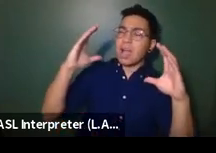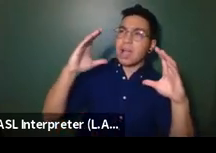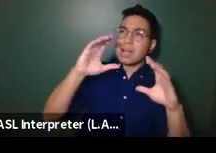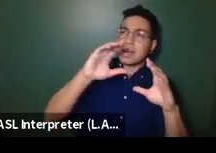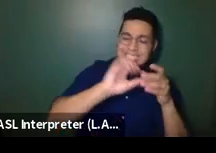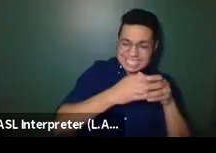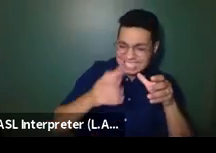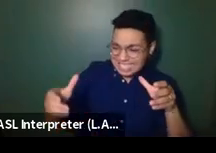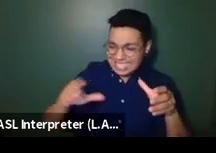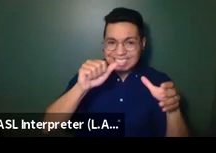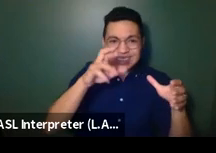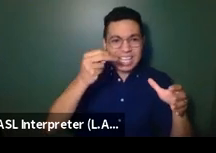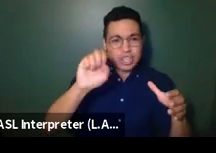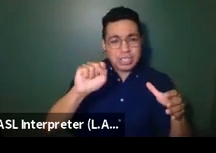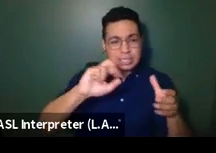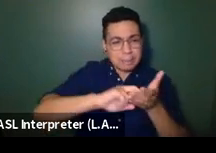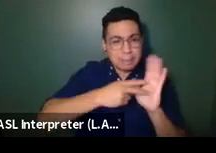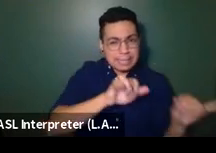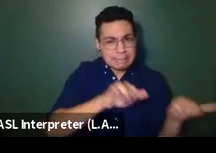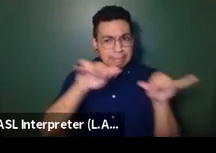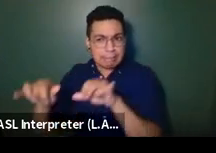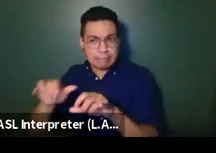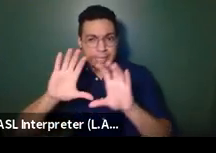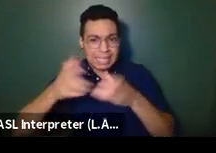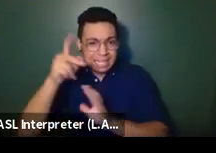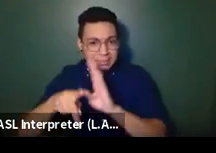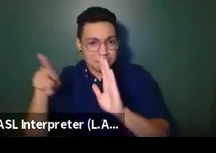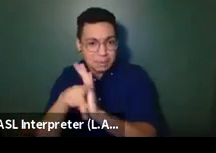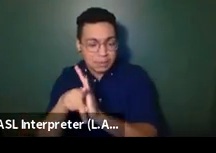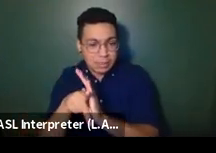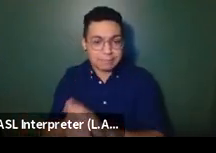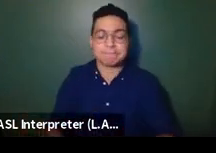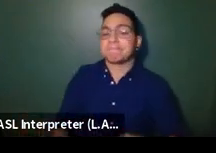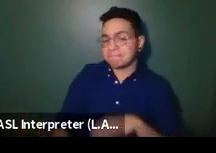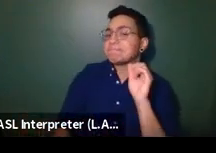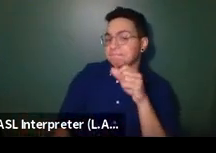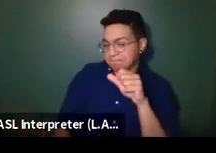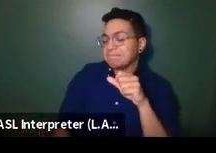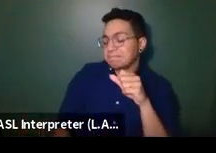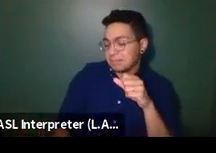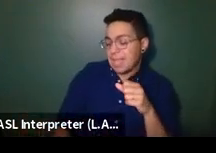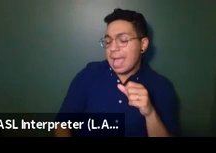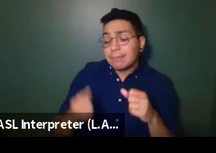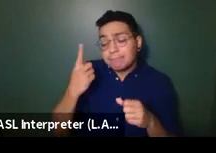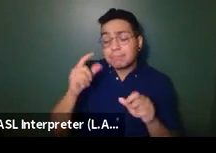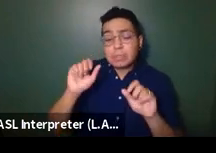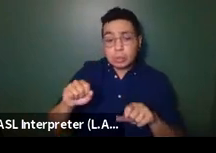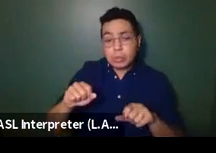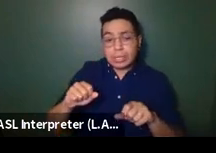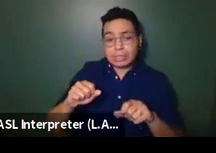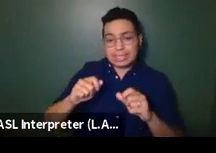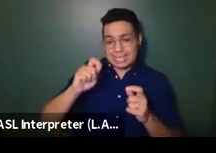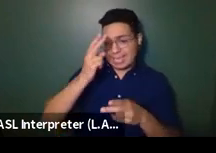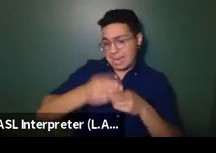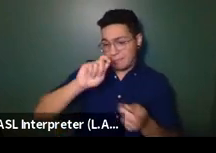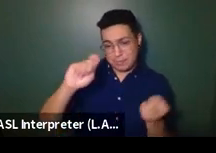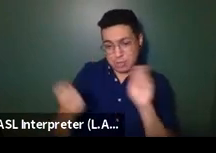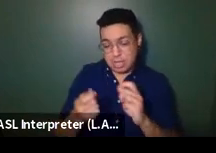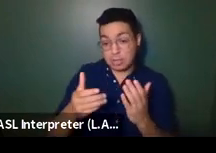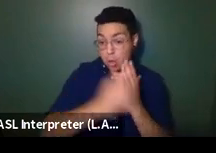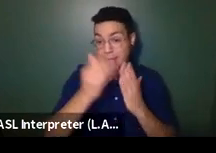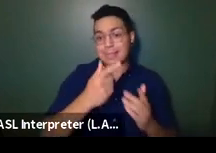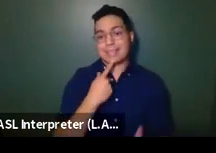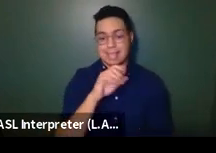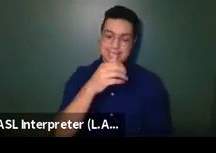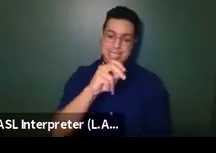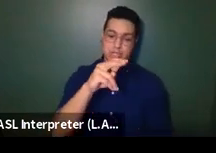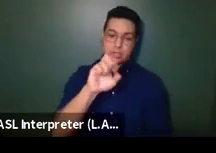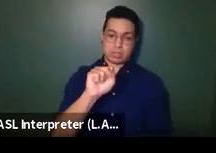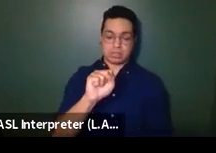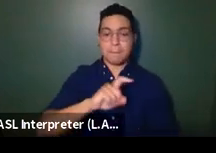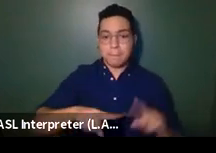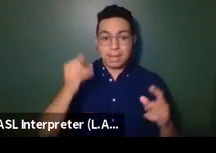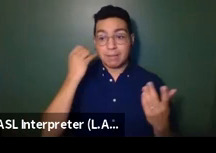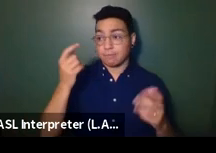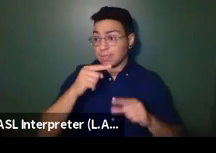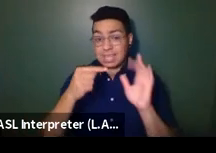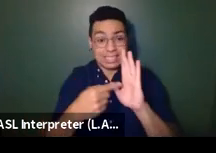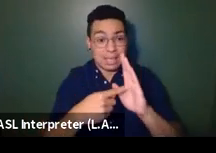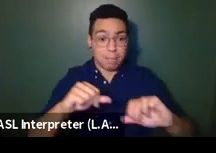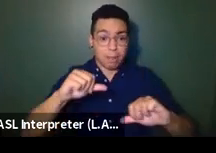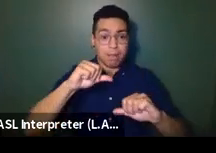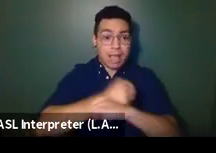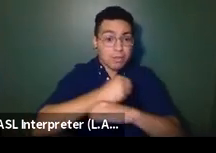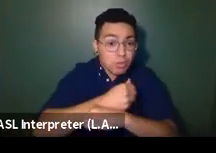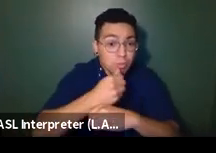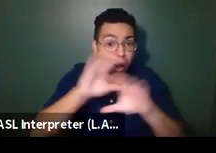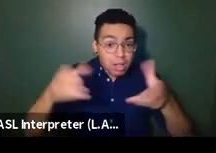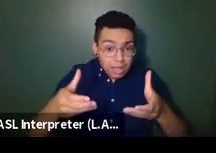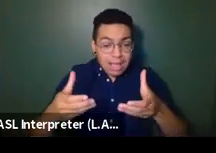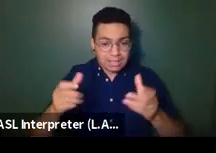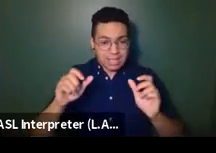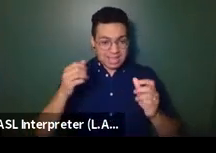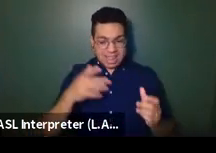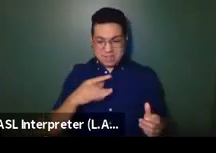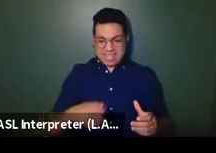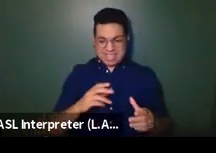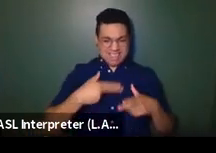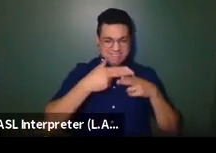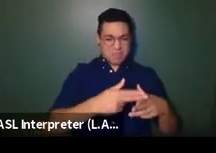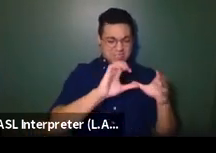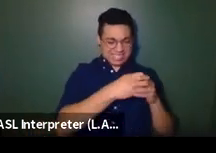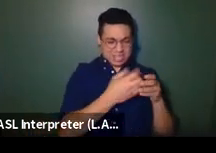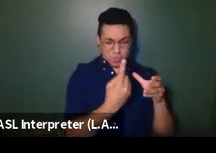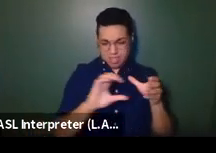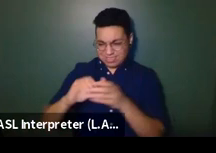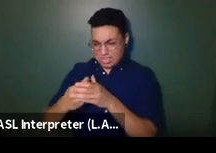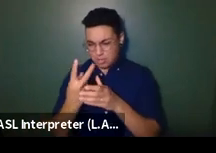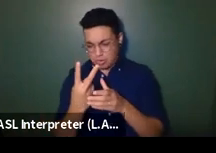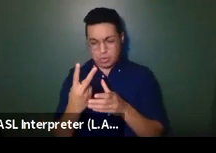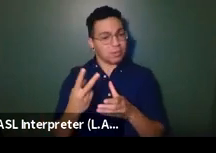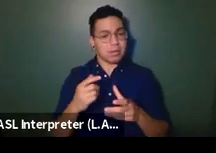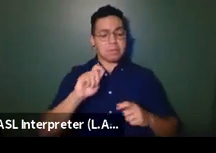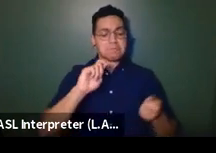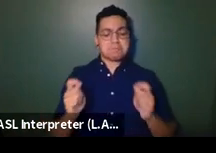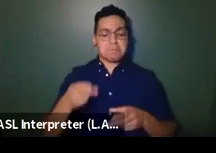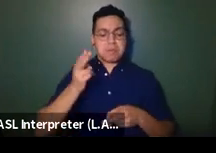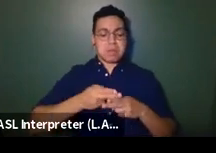ESD 189 - Amy Colburn: Yep, yep. And that's how they default a section, but you can always rename those. So if I were teaching, like I said, maybe it's an algebra class, I can go in and edit them. So if I don't like the section one section two, I can go in and say, edit,